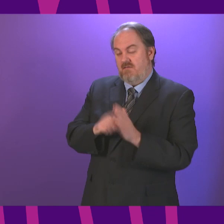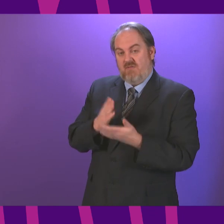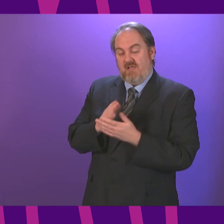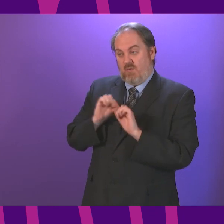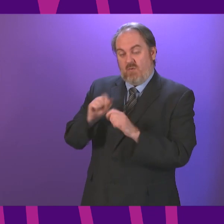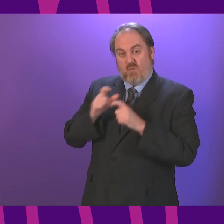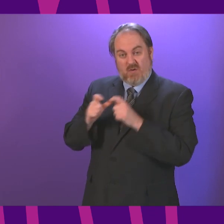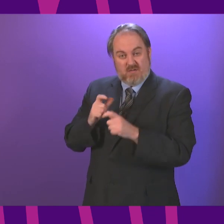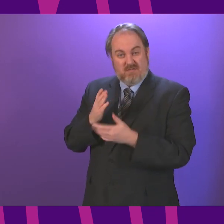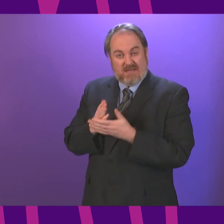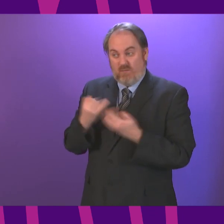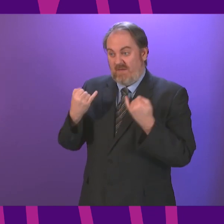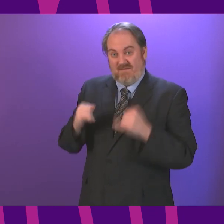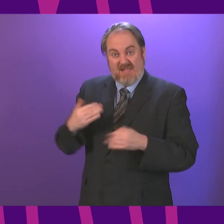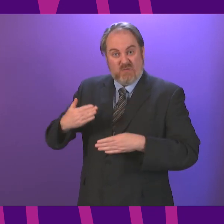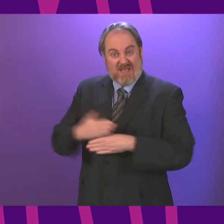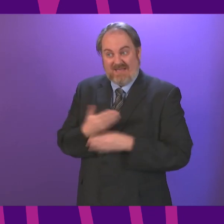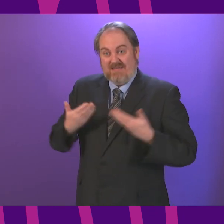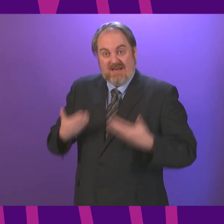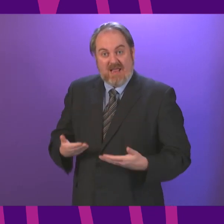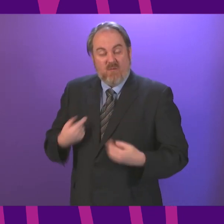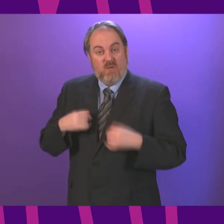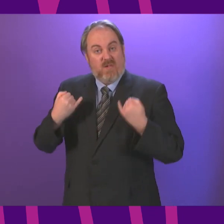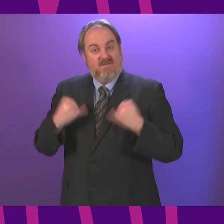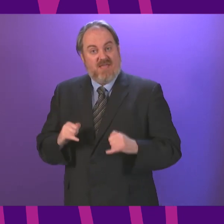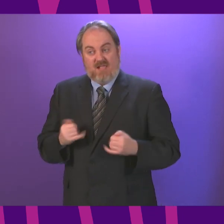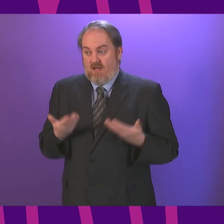“If we fail to act now, we will fail our current and future generations,